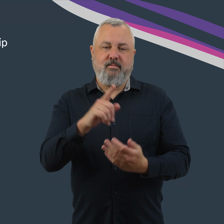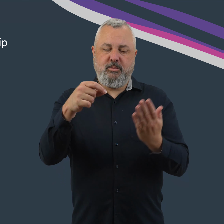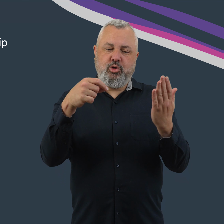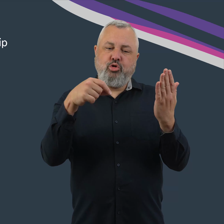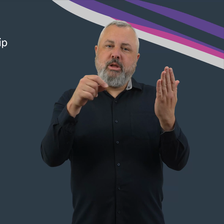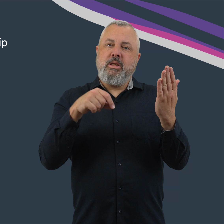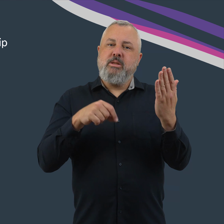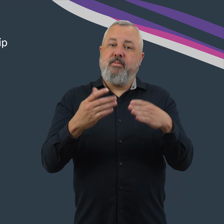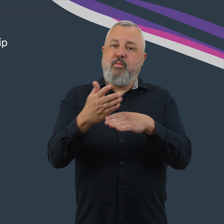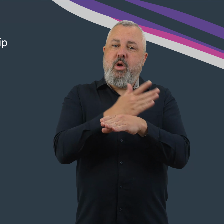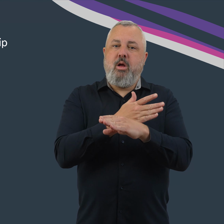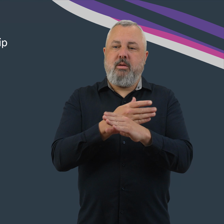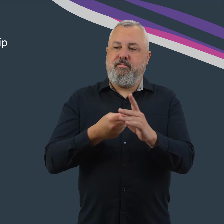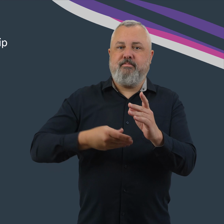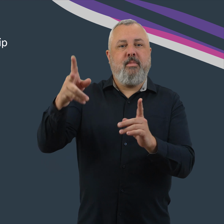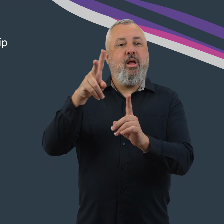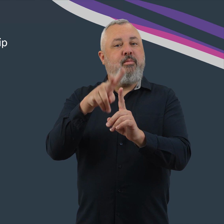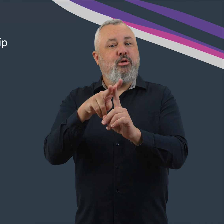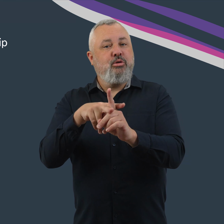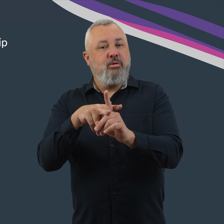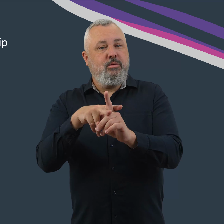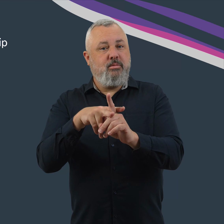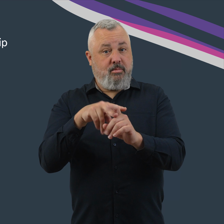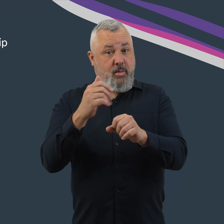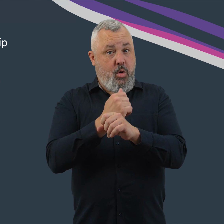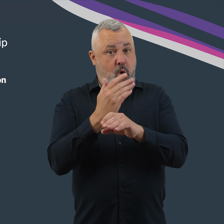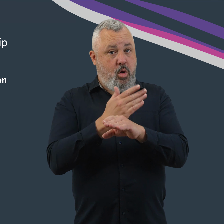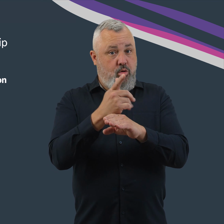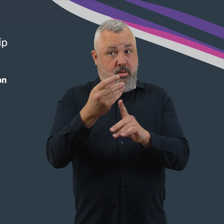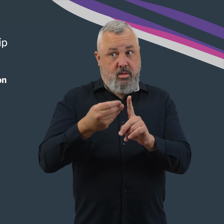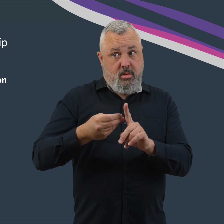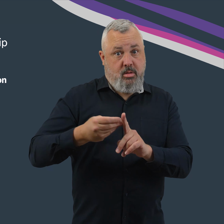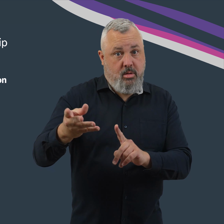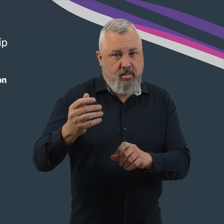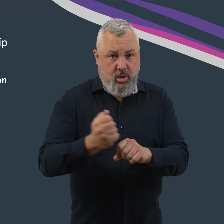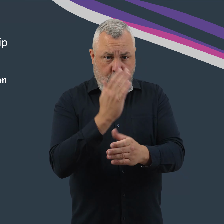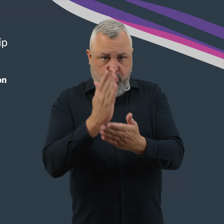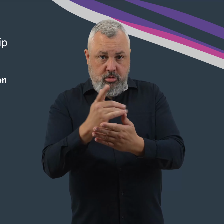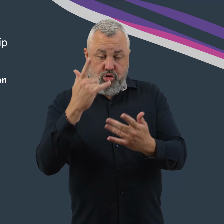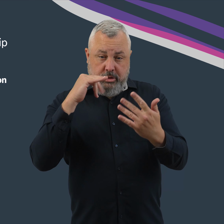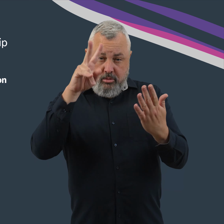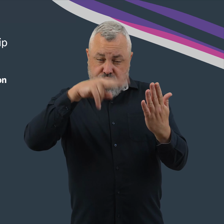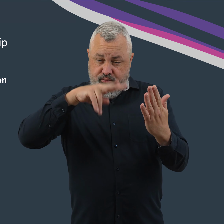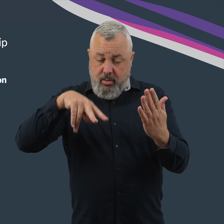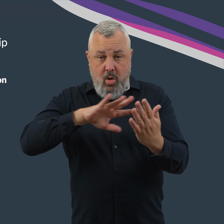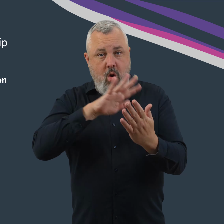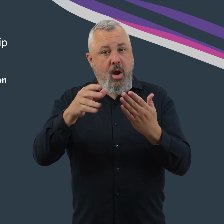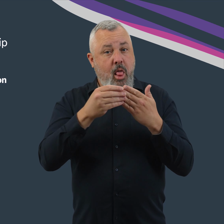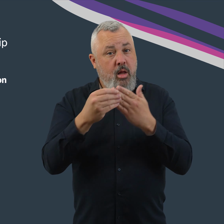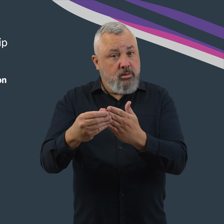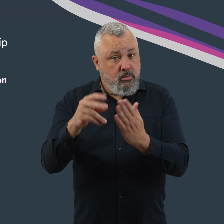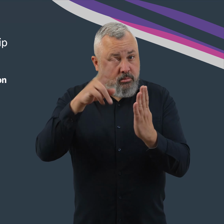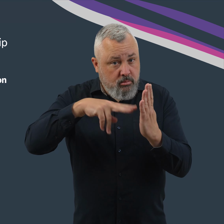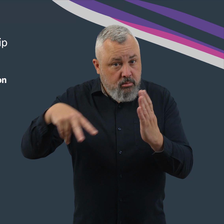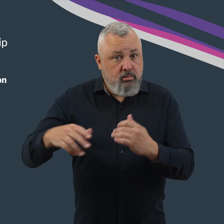Checklist for applying Before submitting your application make sure you have: read these guidelines,